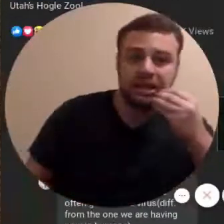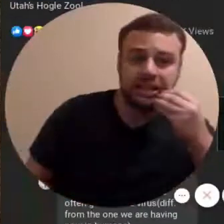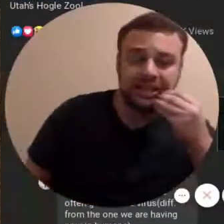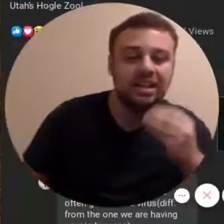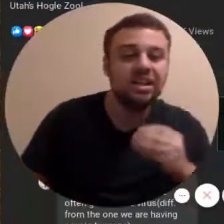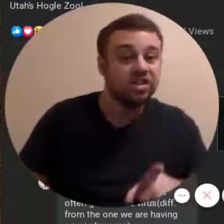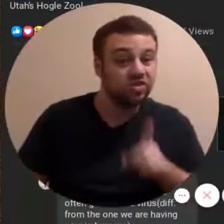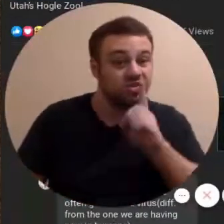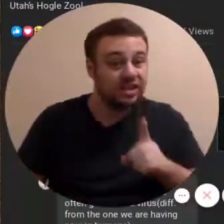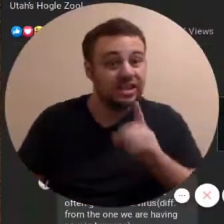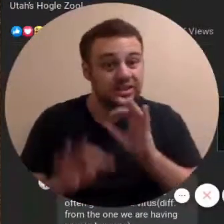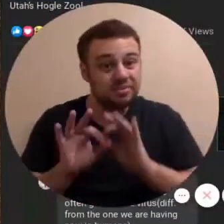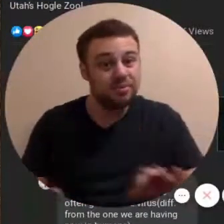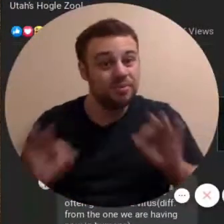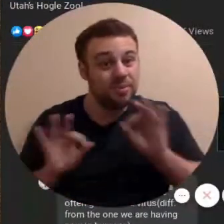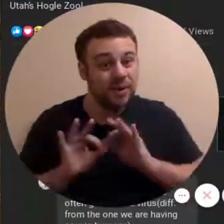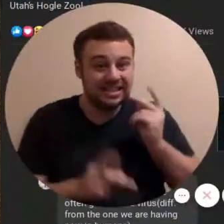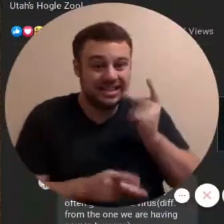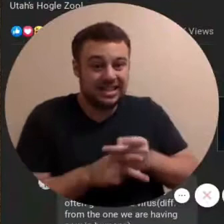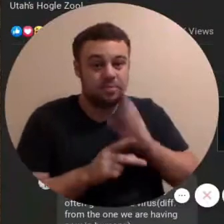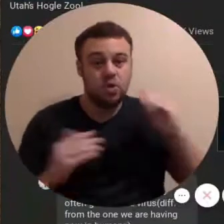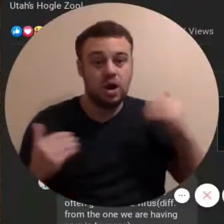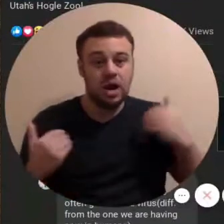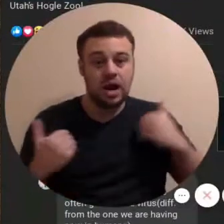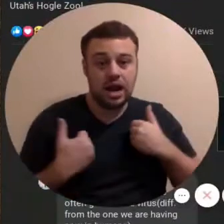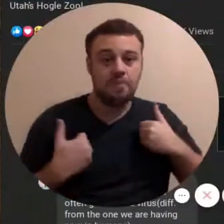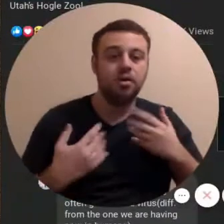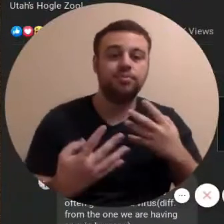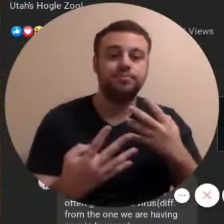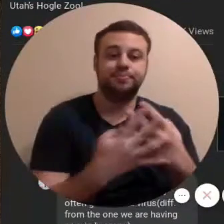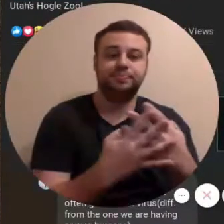animals locked into a barn, or a hut, or a coop at night.